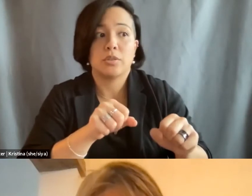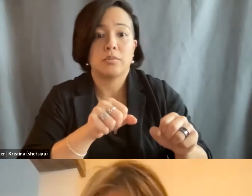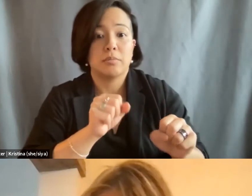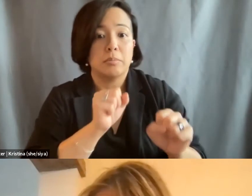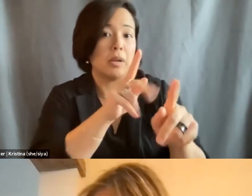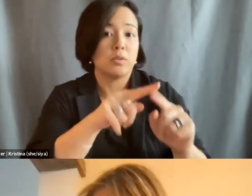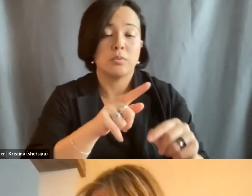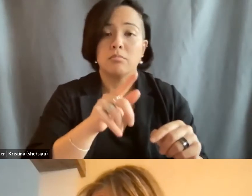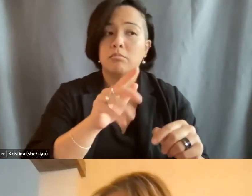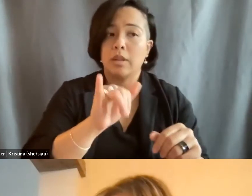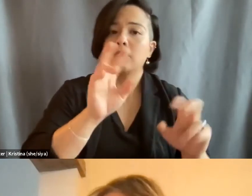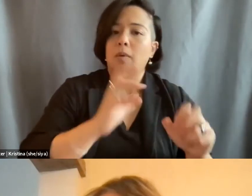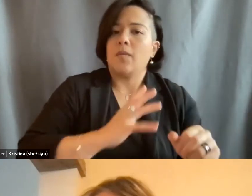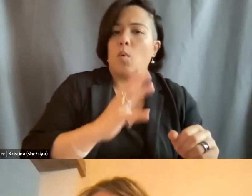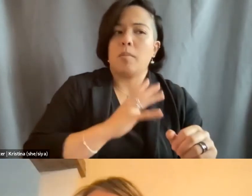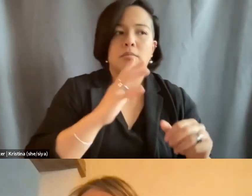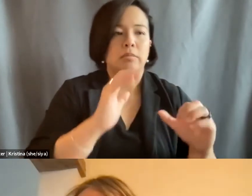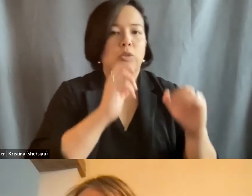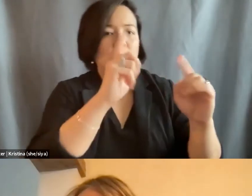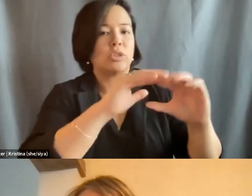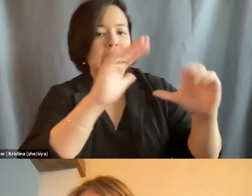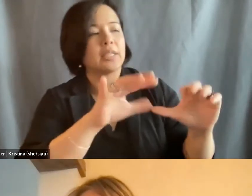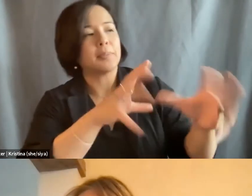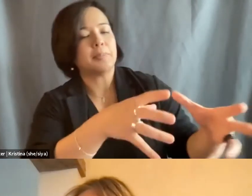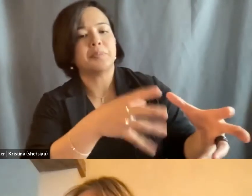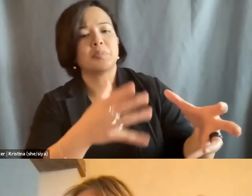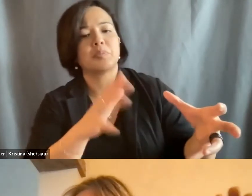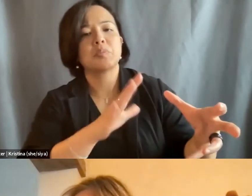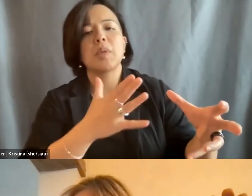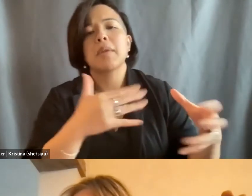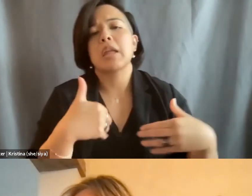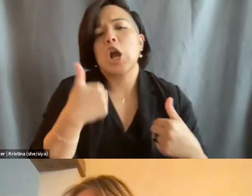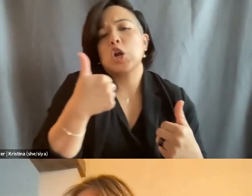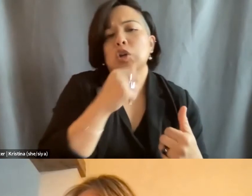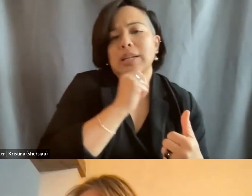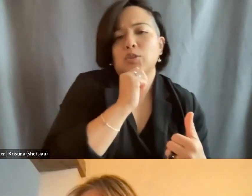education system and we're probably looking at maybe younger age groups. So,